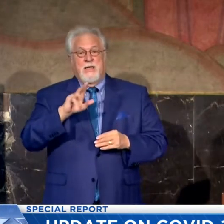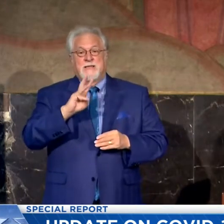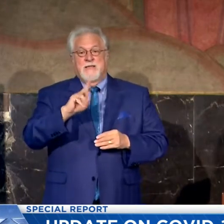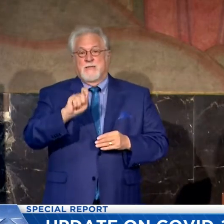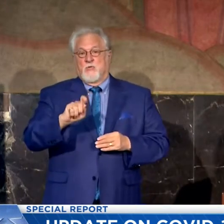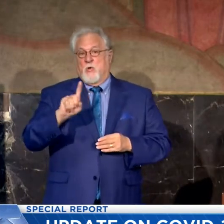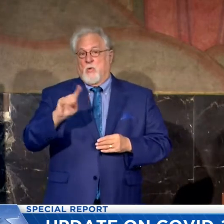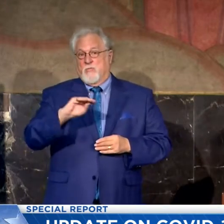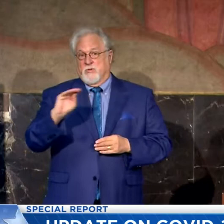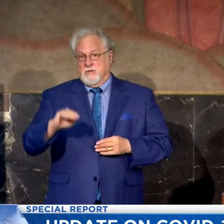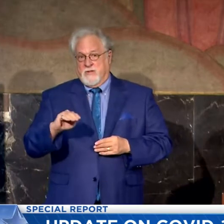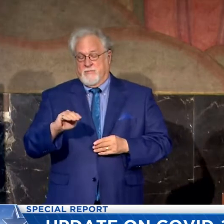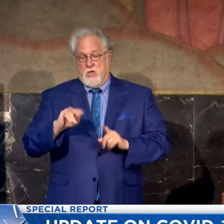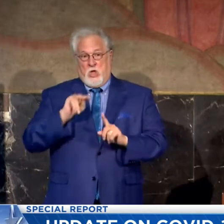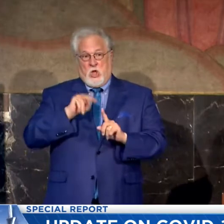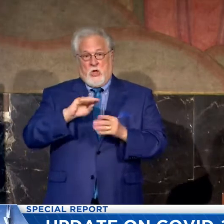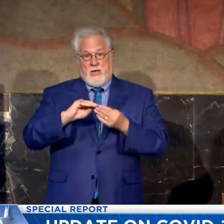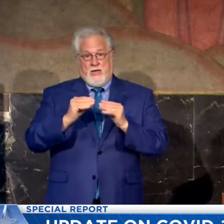THE TOTAL TEST THAT WERE